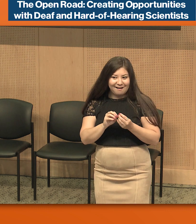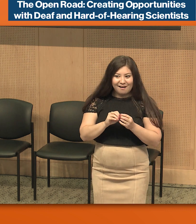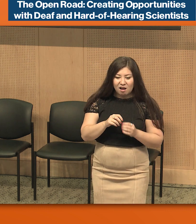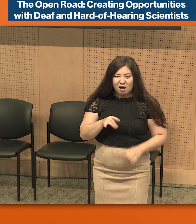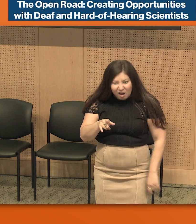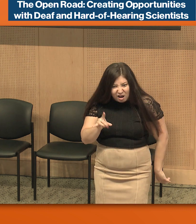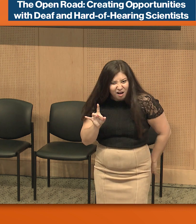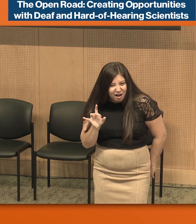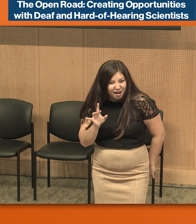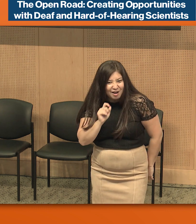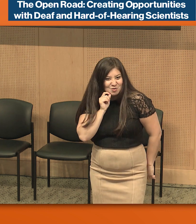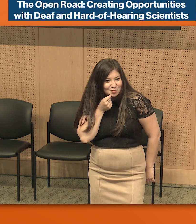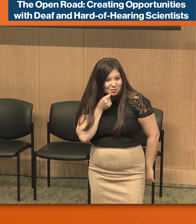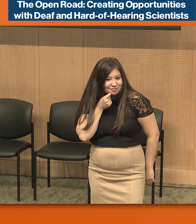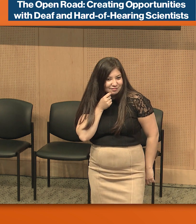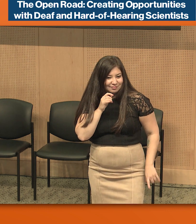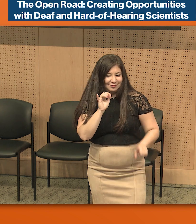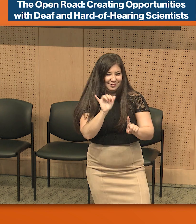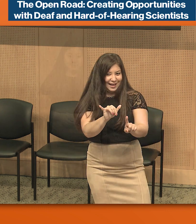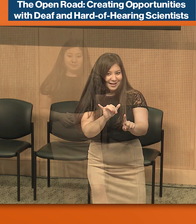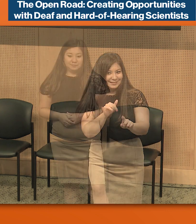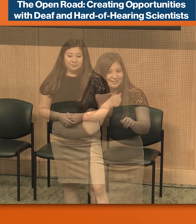Engage people in the video.